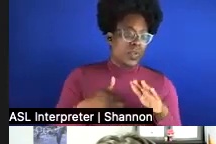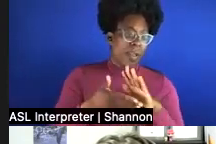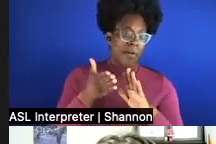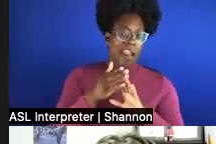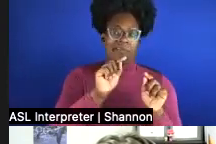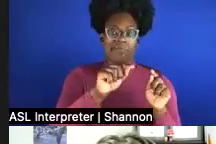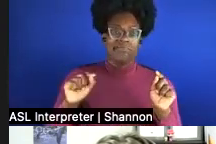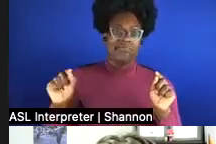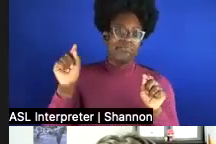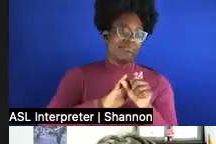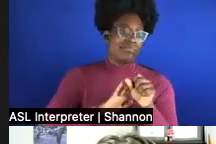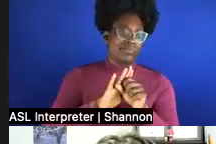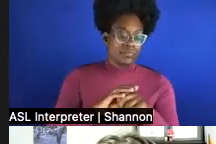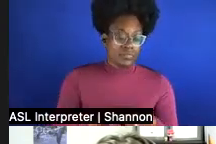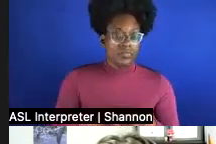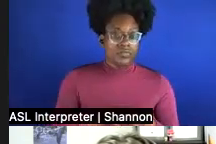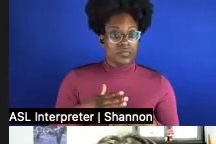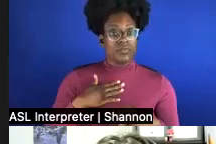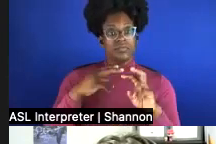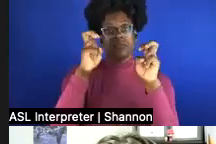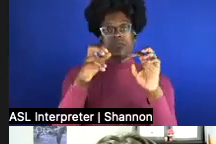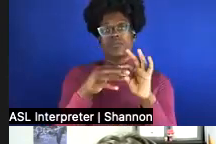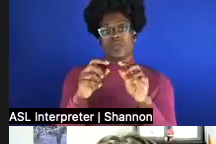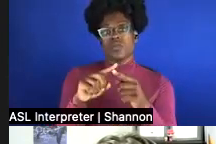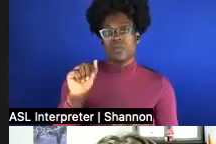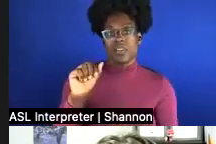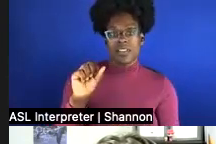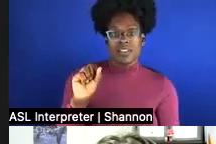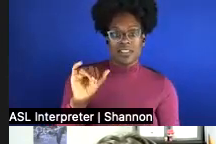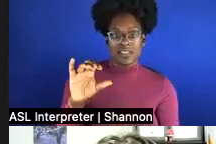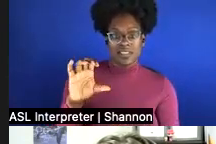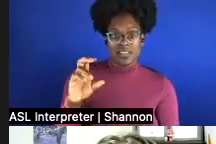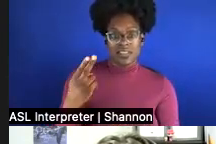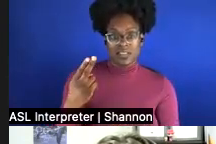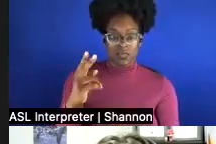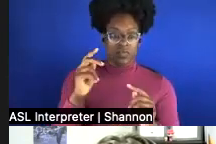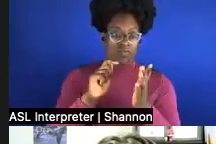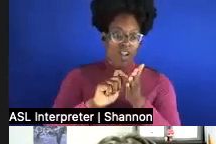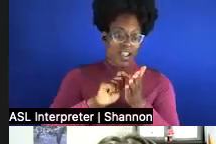My topic in issues of asynchronous writing tutoring is challenges in commenting on student